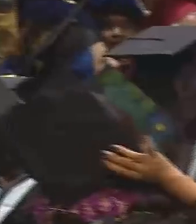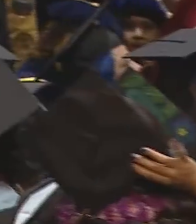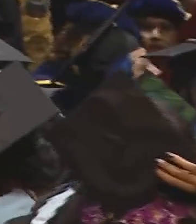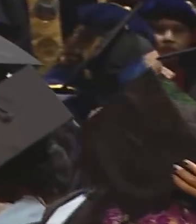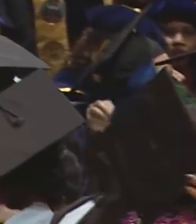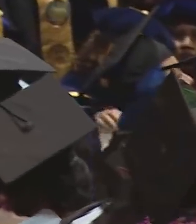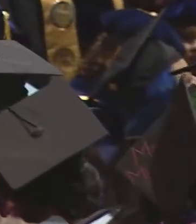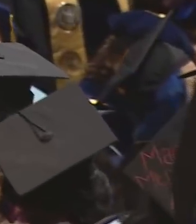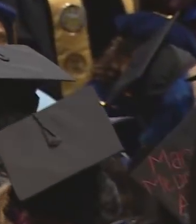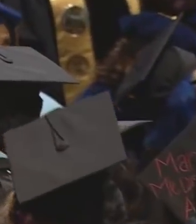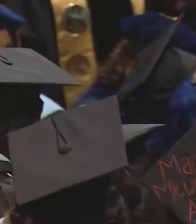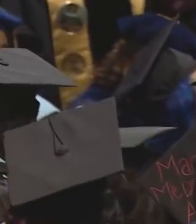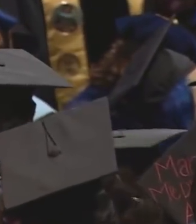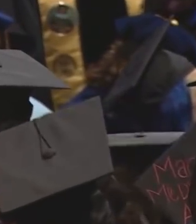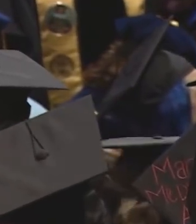DEGREES TO PLEASE RISE FOR THE CONFERRAL OF DEGREES.